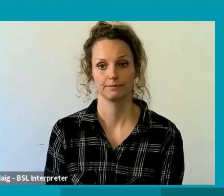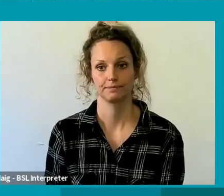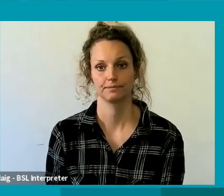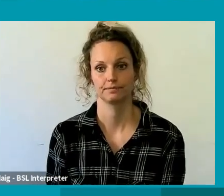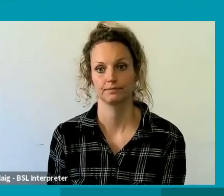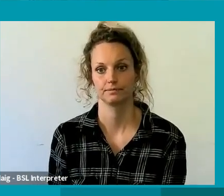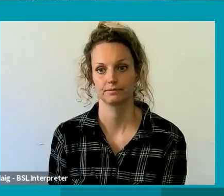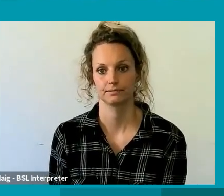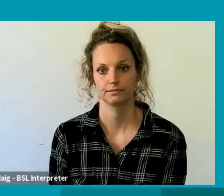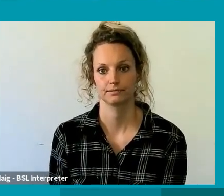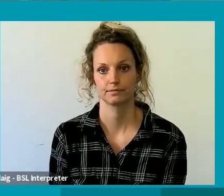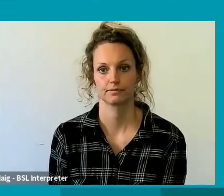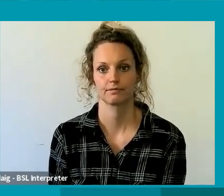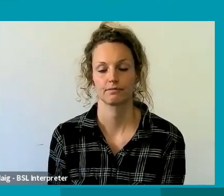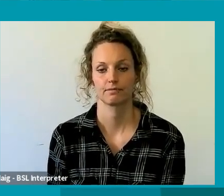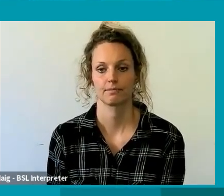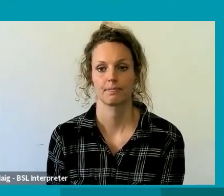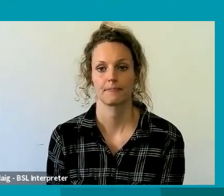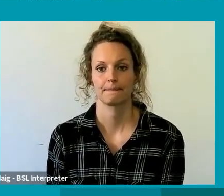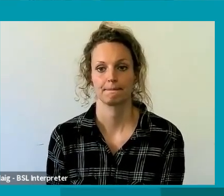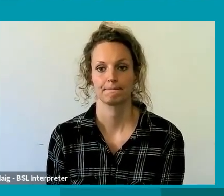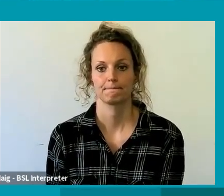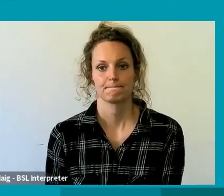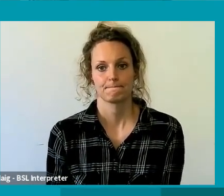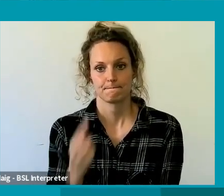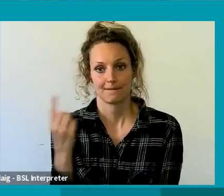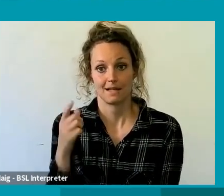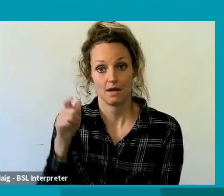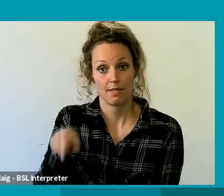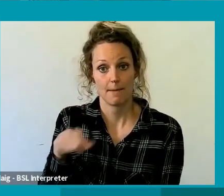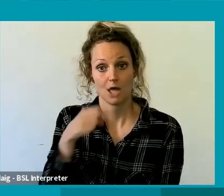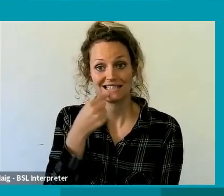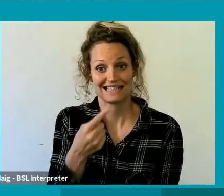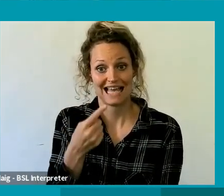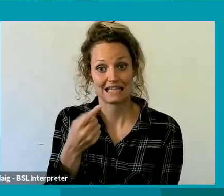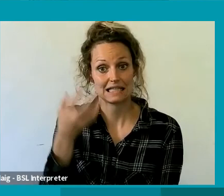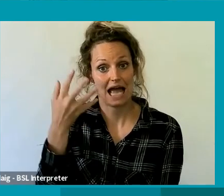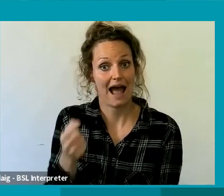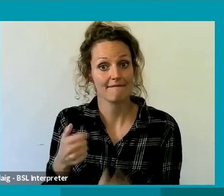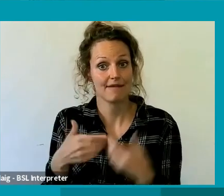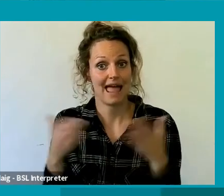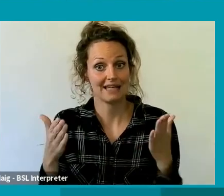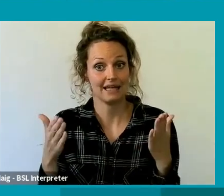Somebody else has said, have you had any outstanding experiences using LinkedIn?